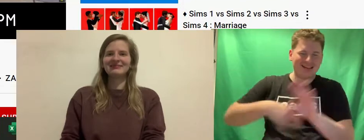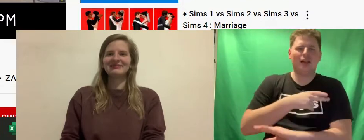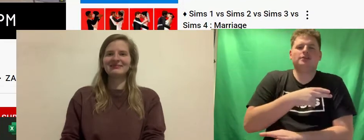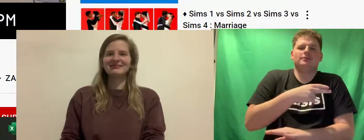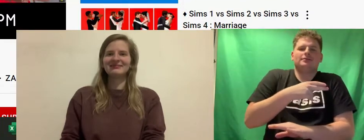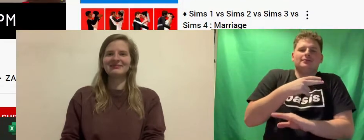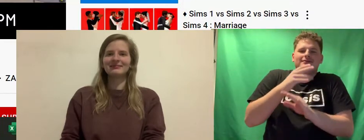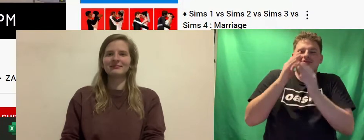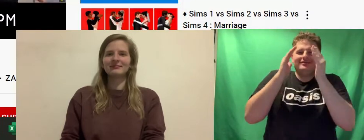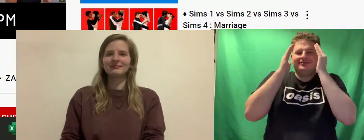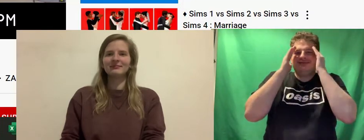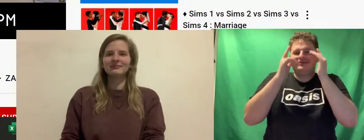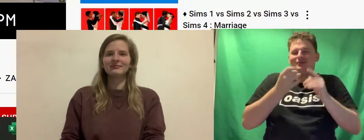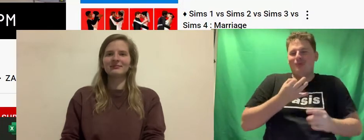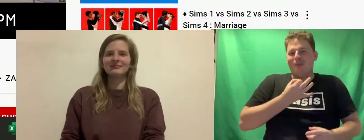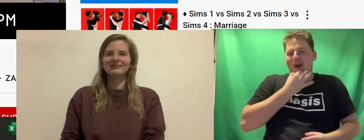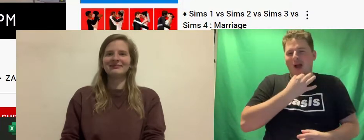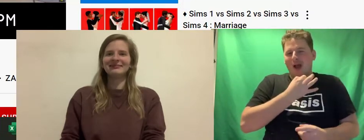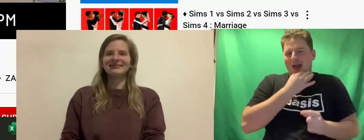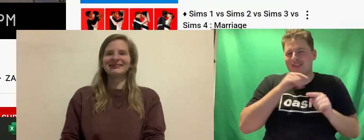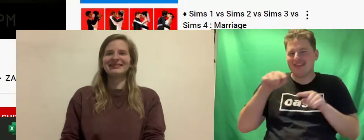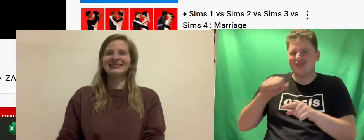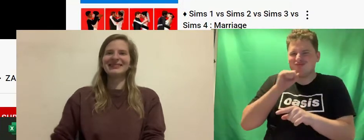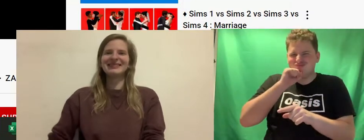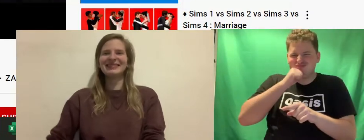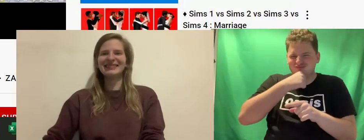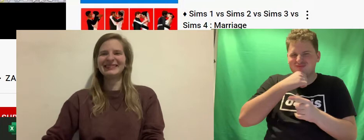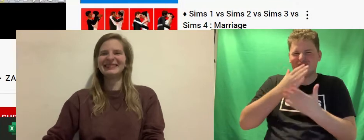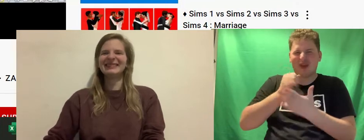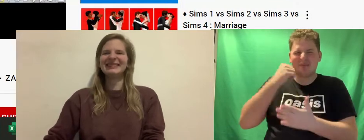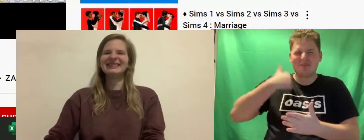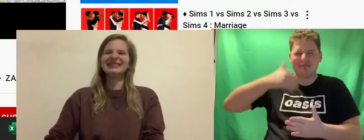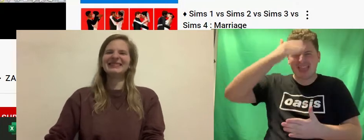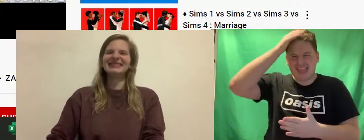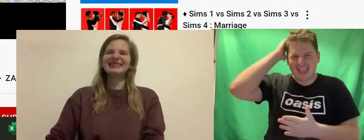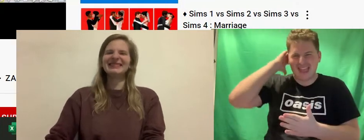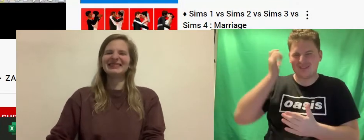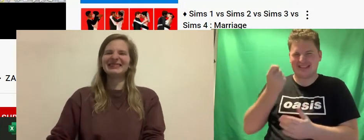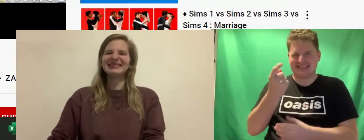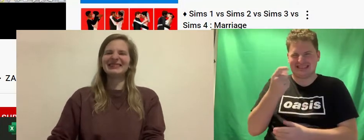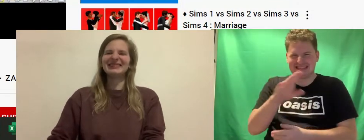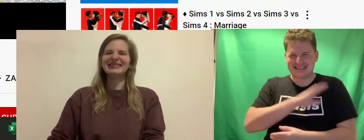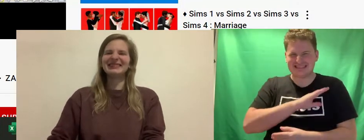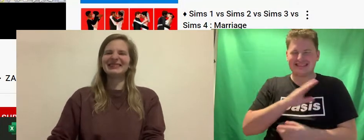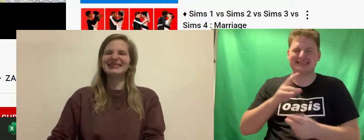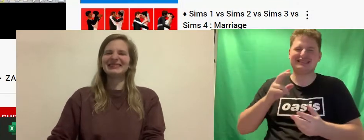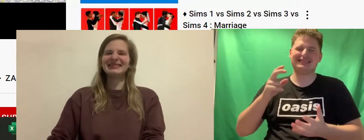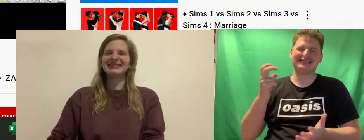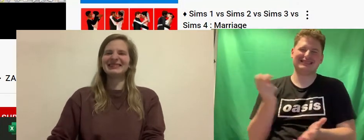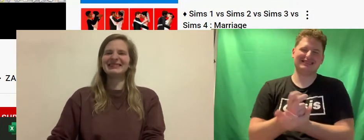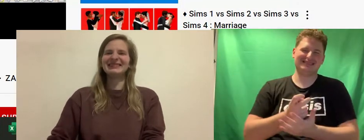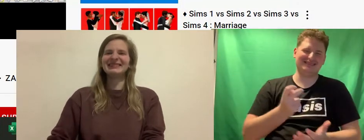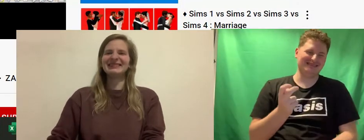A: and I was shocked! they are still young! and their son is too old for them! and the addition that he will die soon! and the parents are alive and young? Wtf